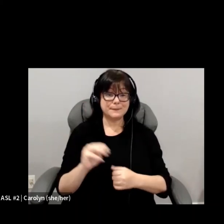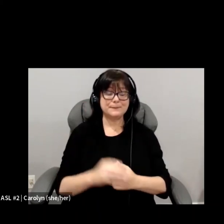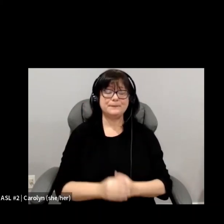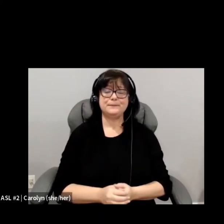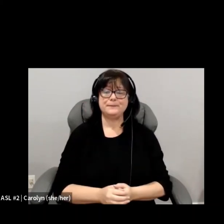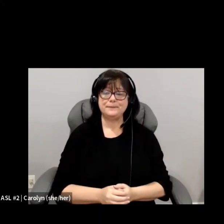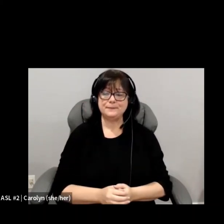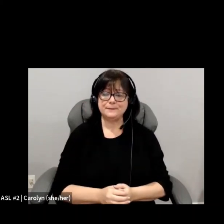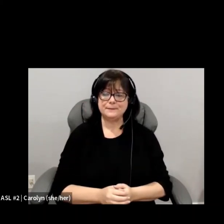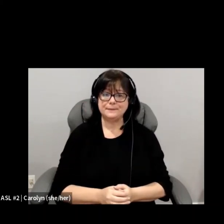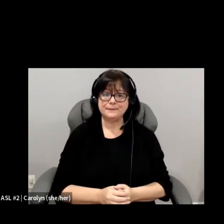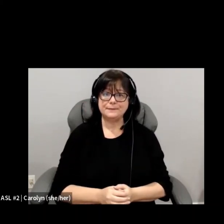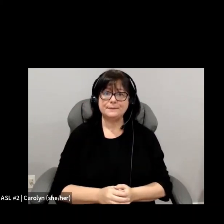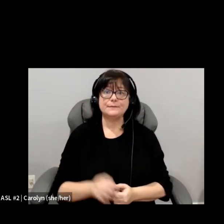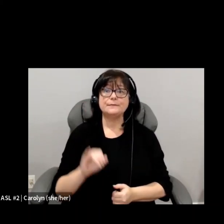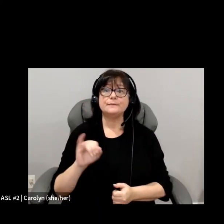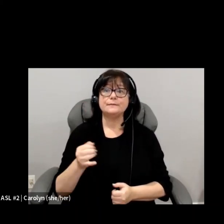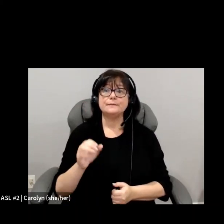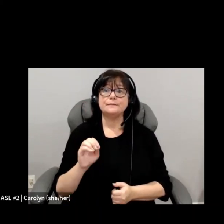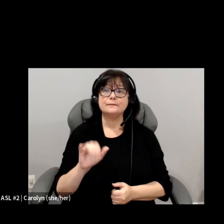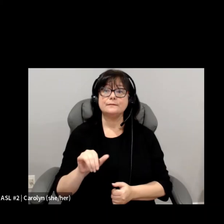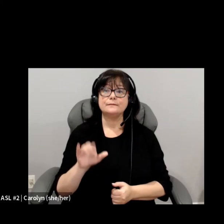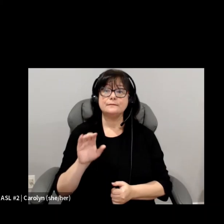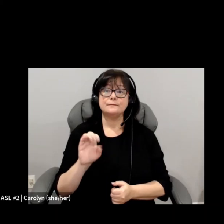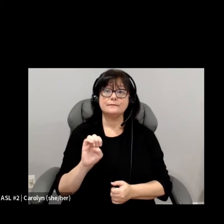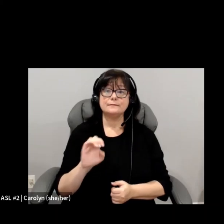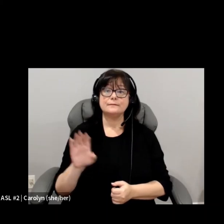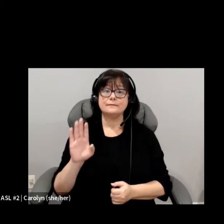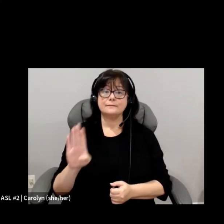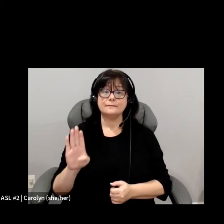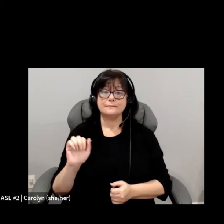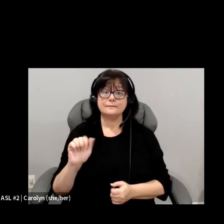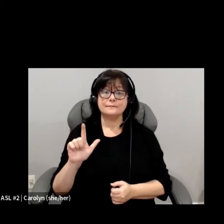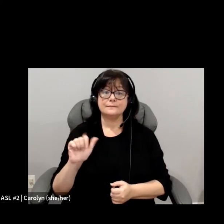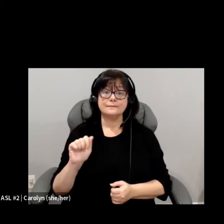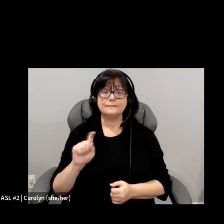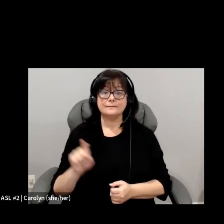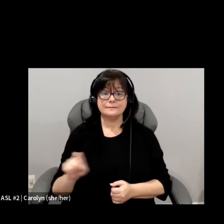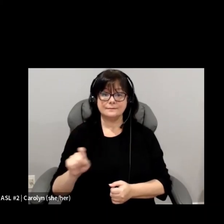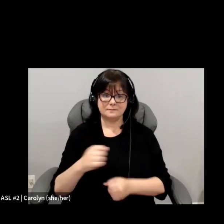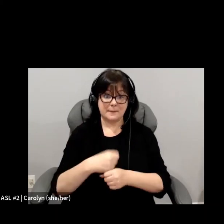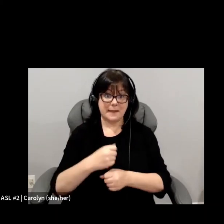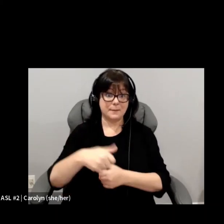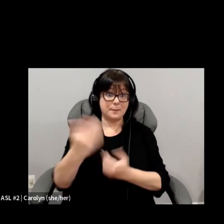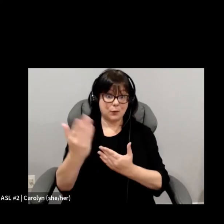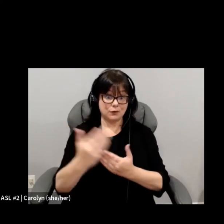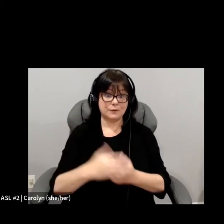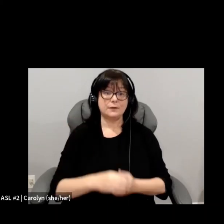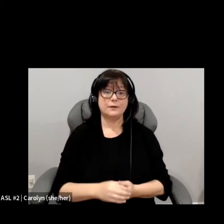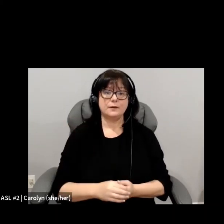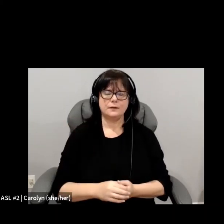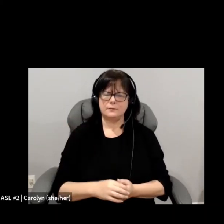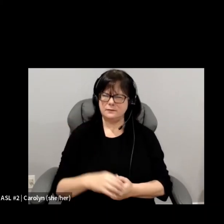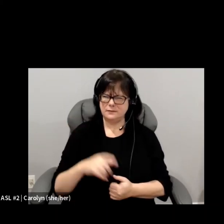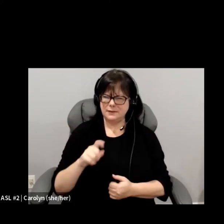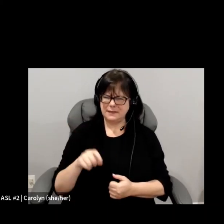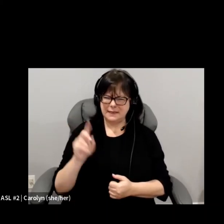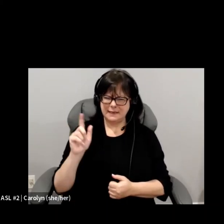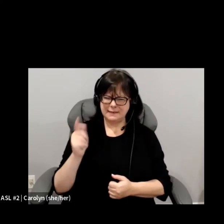JOYCE MOVES. Douglas Waxman : THANK YOU. I DON'T BELIEVE WE NEED A SECONDER, IS THAT RIGHT?